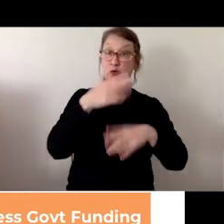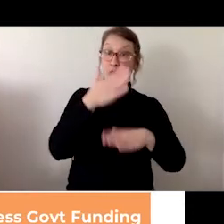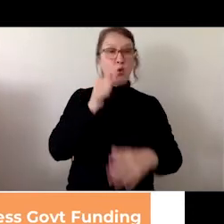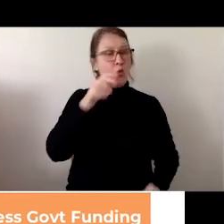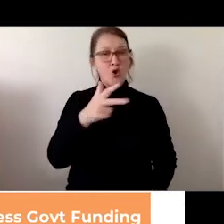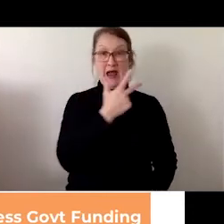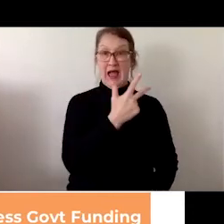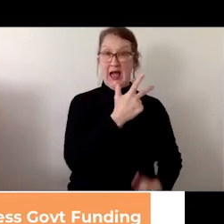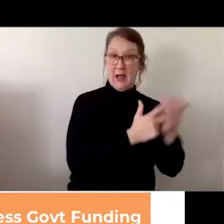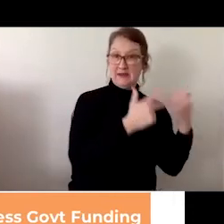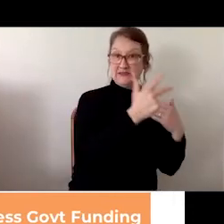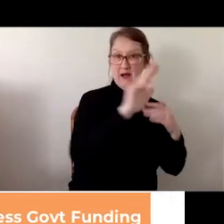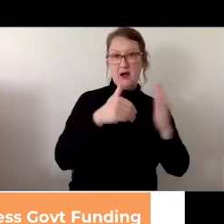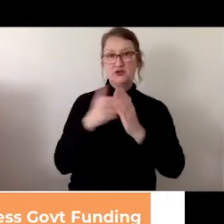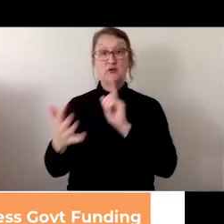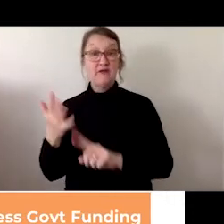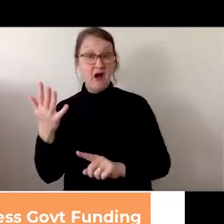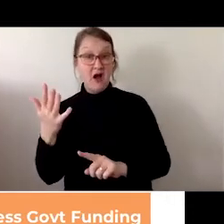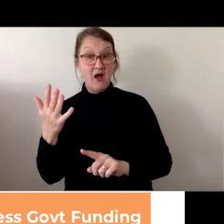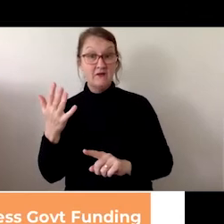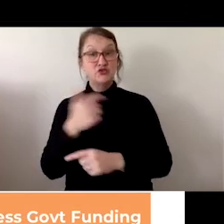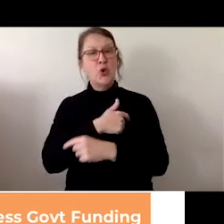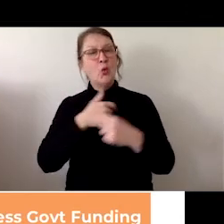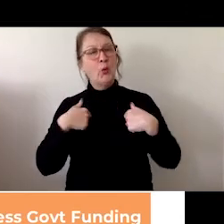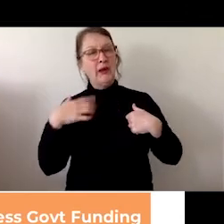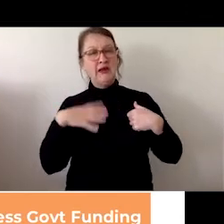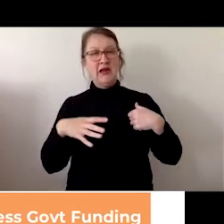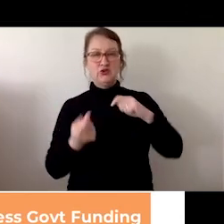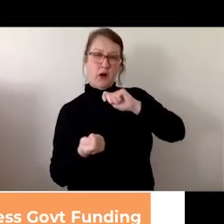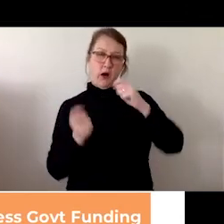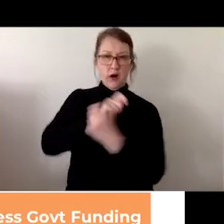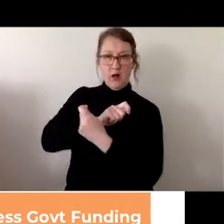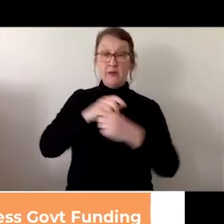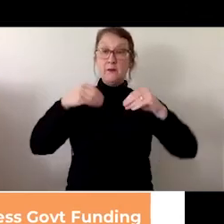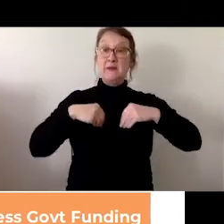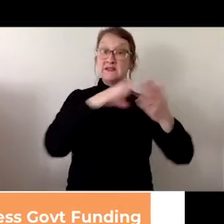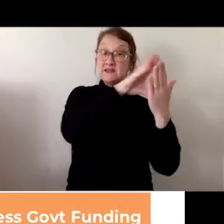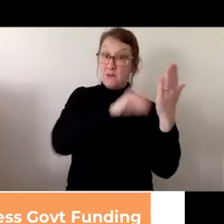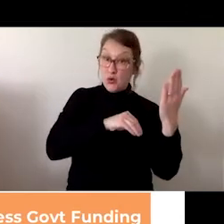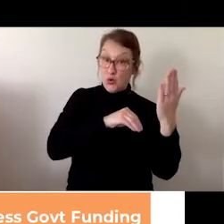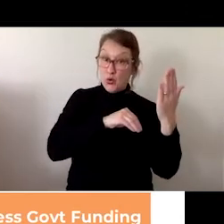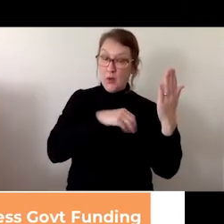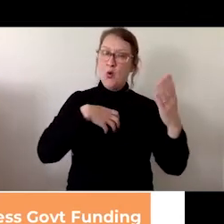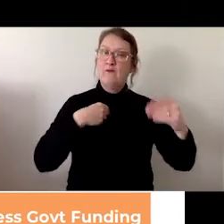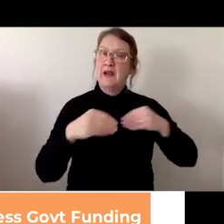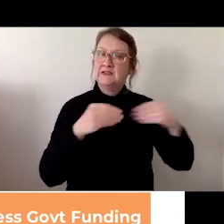This means we'll have to revamp our business models around totally flexible and more outcomes-oriented activities, rather